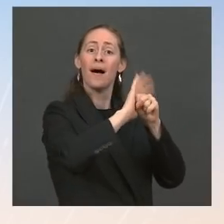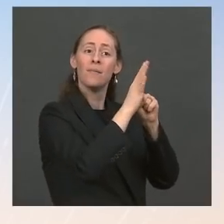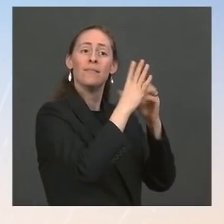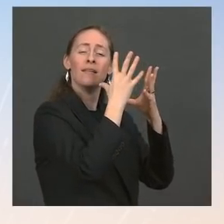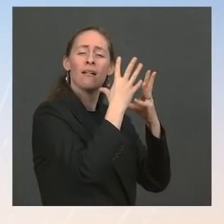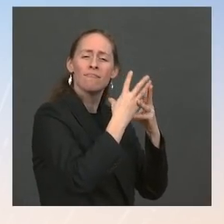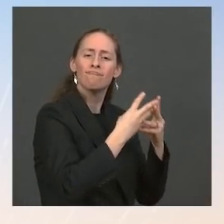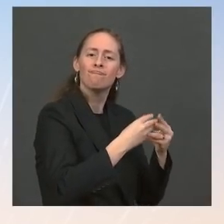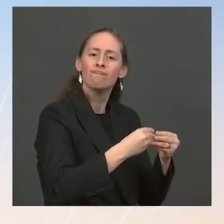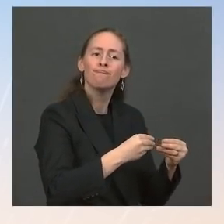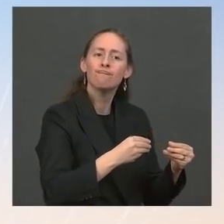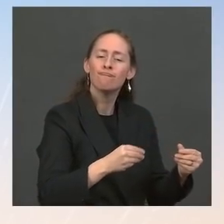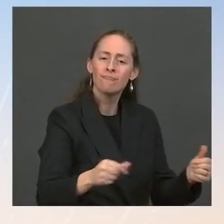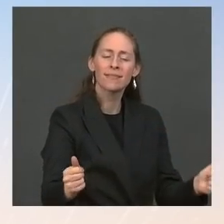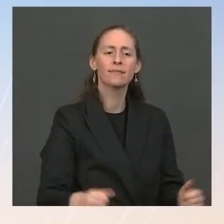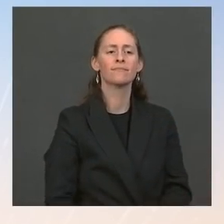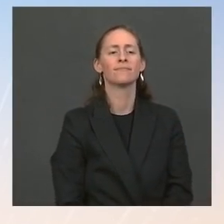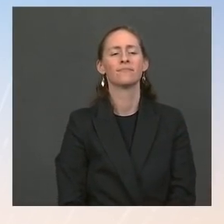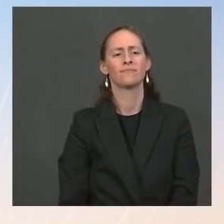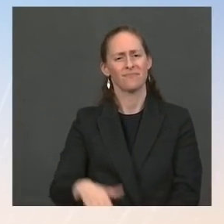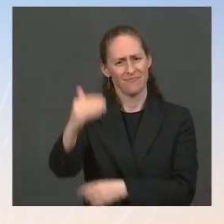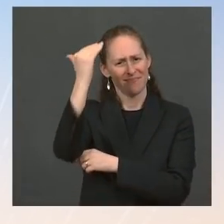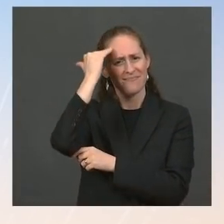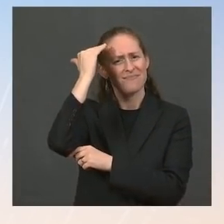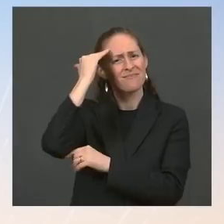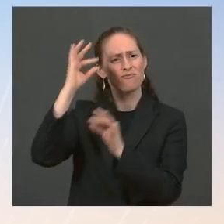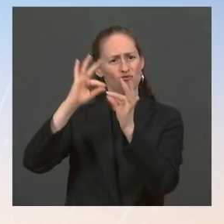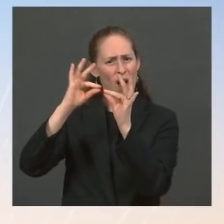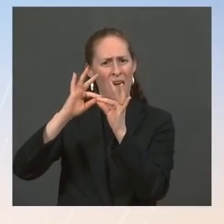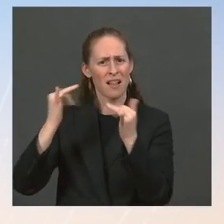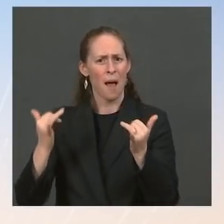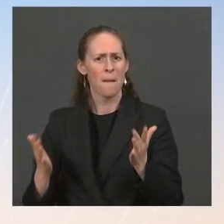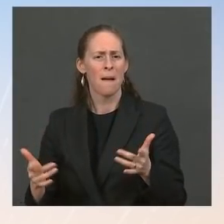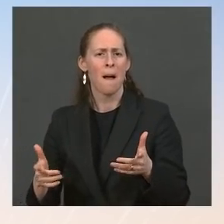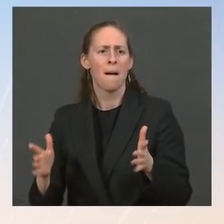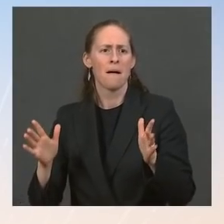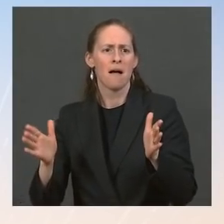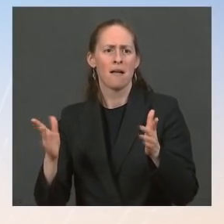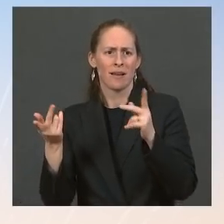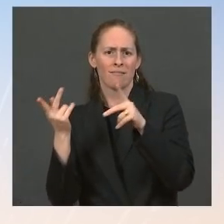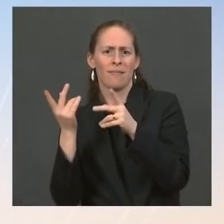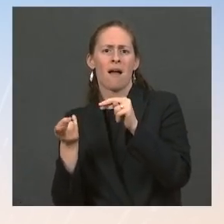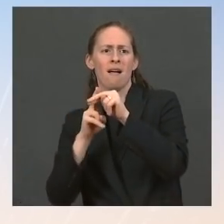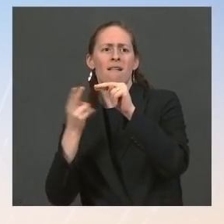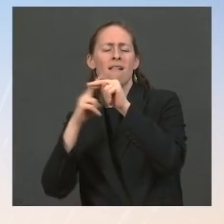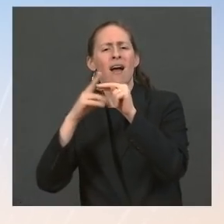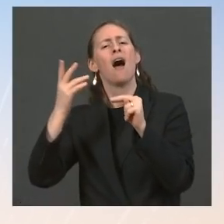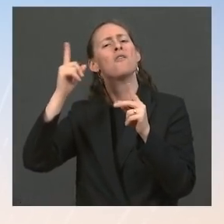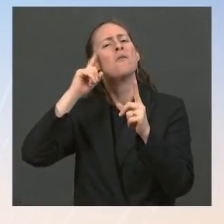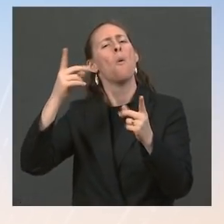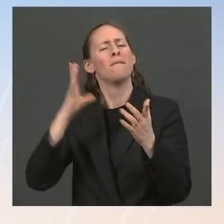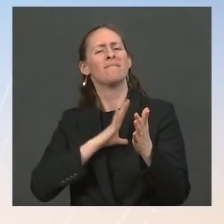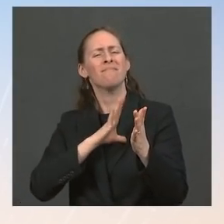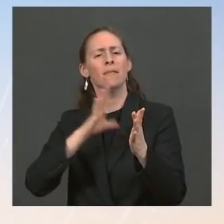bringing costs down for the American people, and making us more competitive. So what you can expect to hear from him today is what I've just outlined.